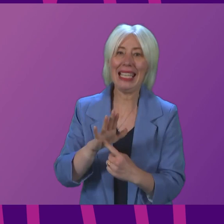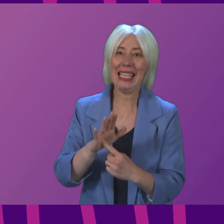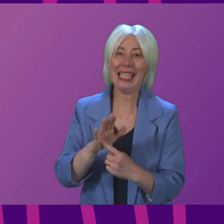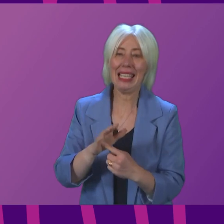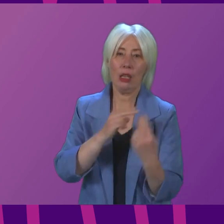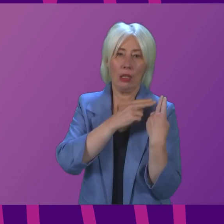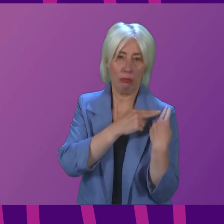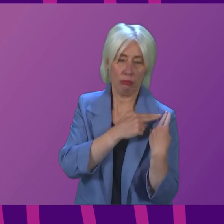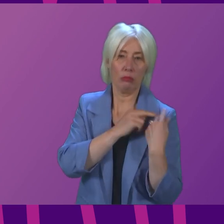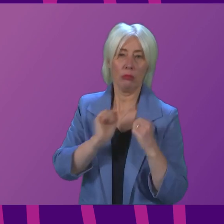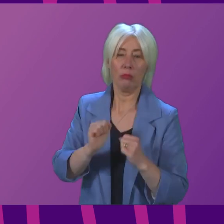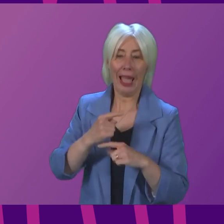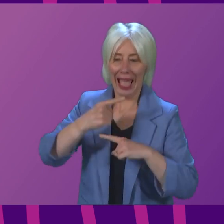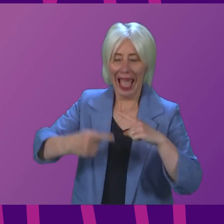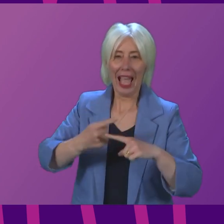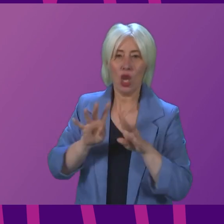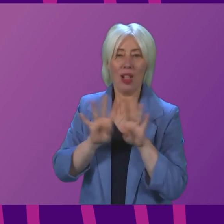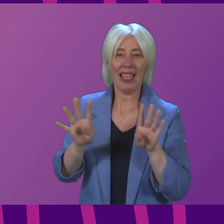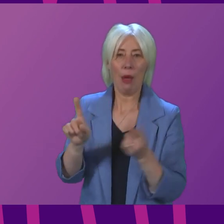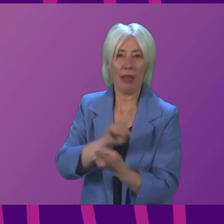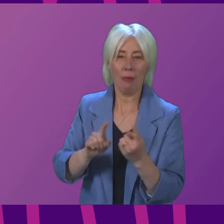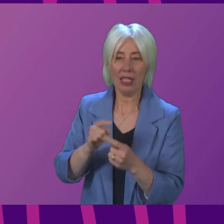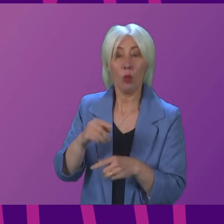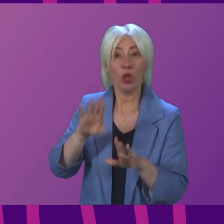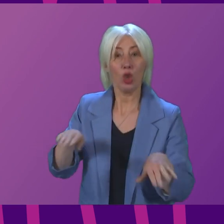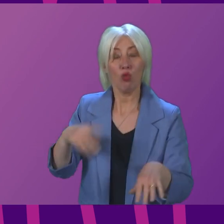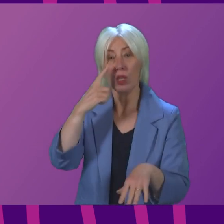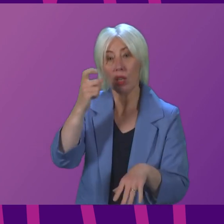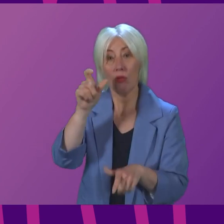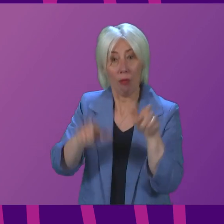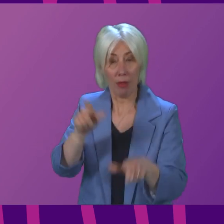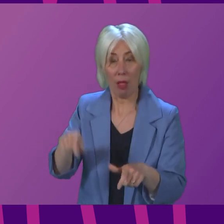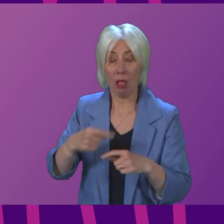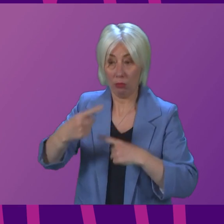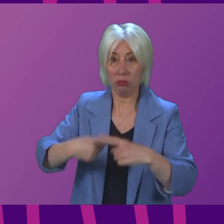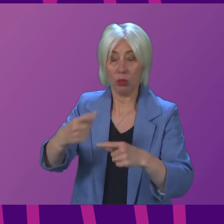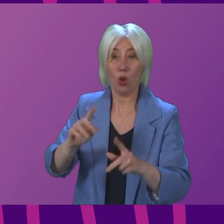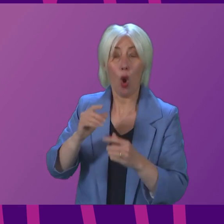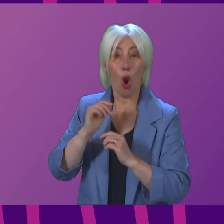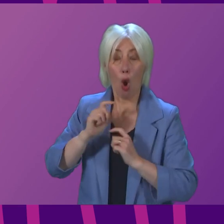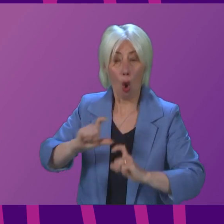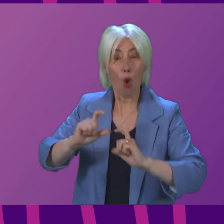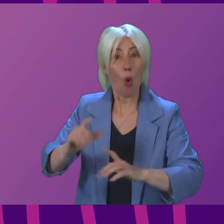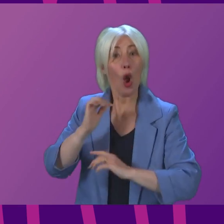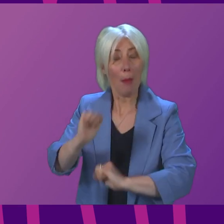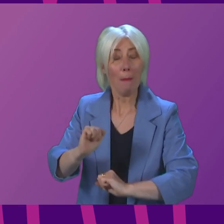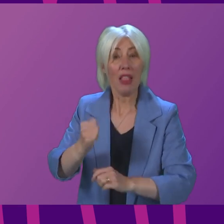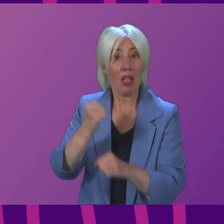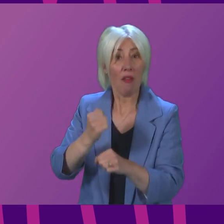I hope that our annual Cabinet meeting with children and young people demonstrates the on-going commitment of the Government at the highest level to meaningfully engage with